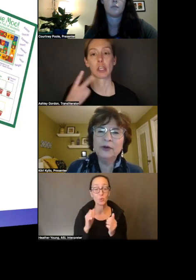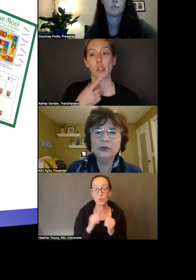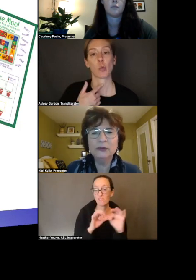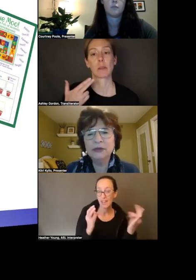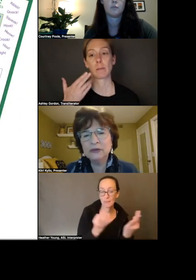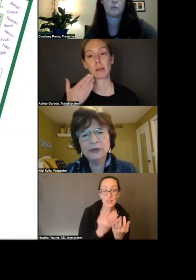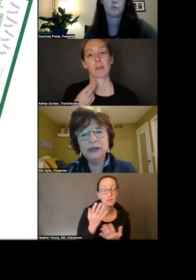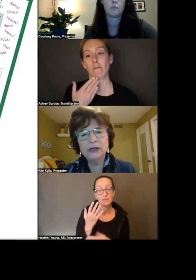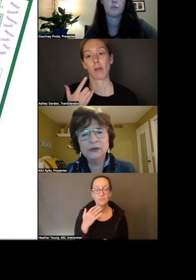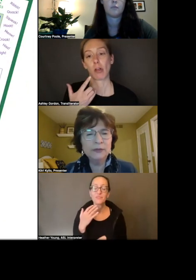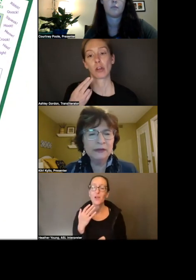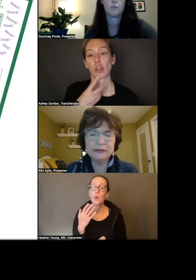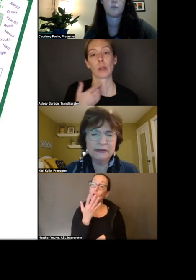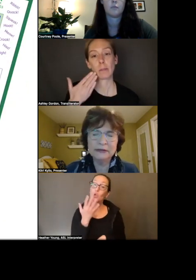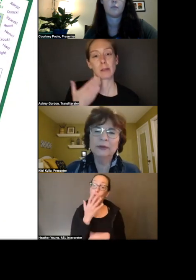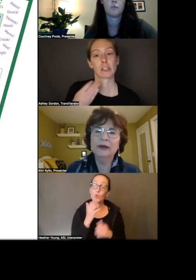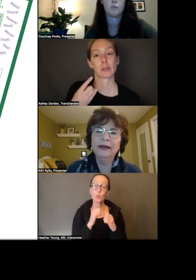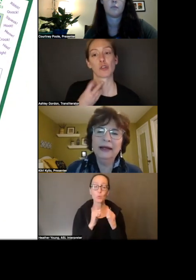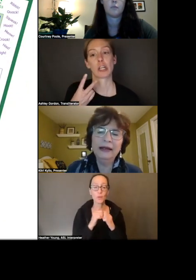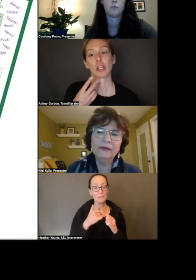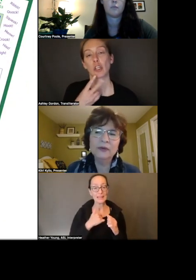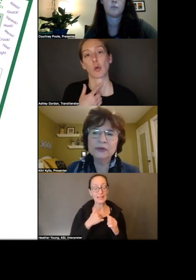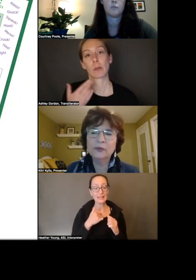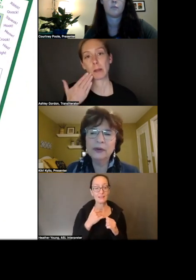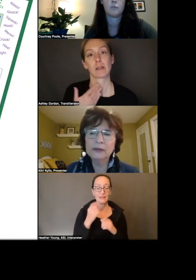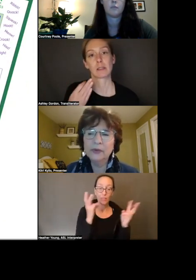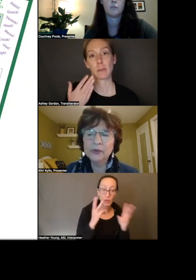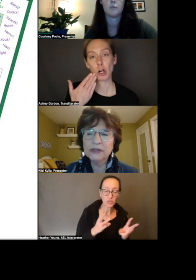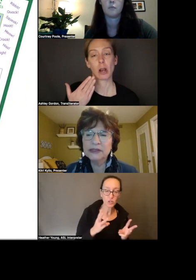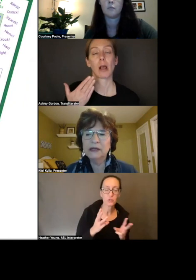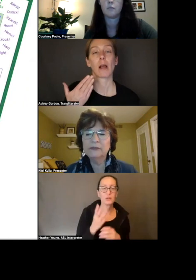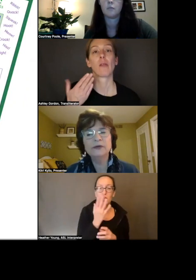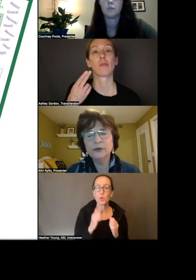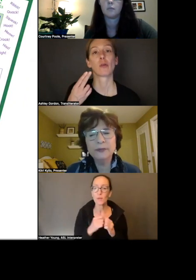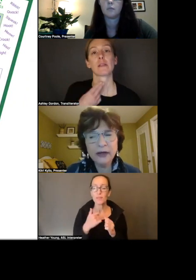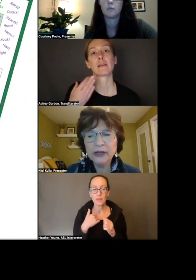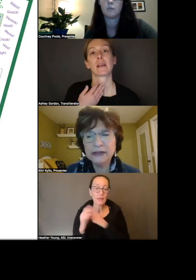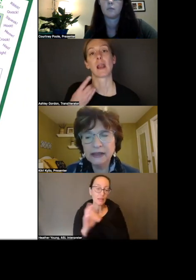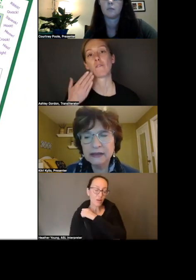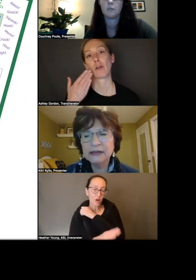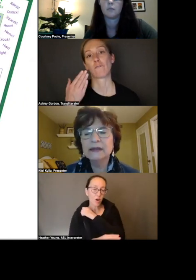"Cue with Me in the Spring", "Cue with Me in the Summer". And those that sign up for a free parent kit